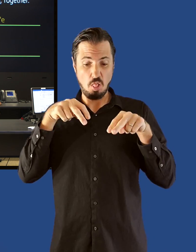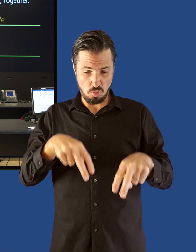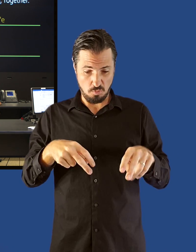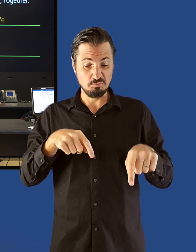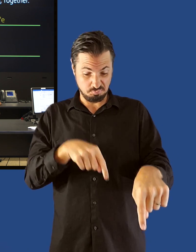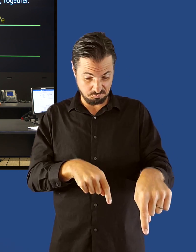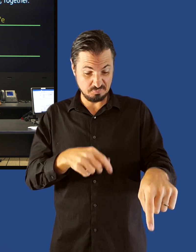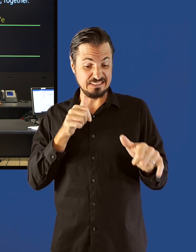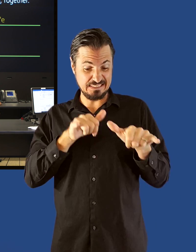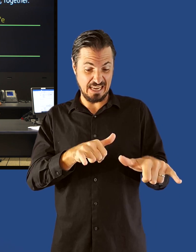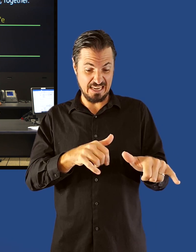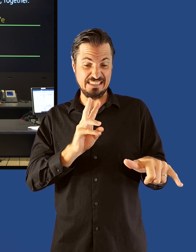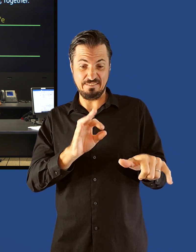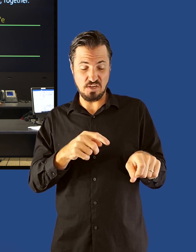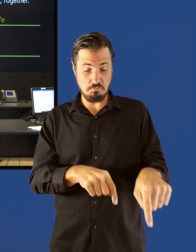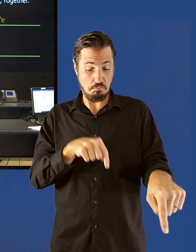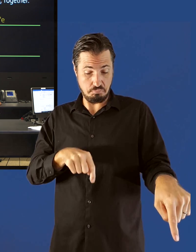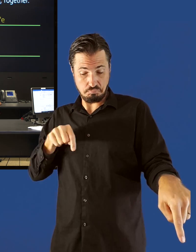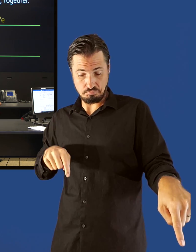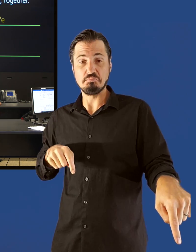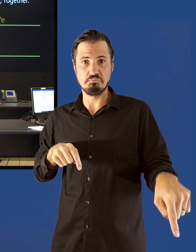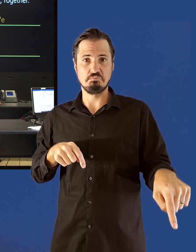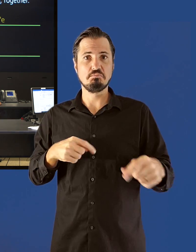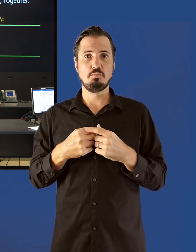We will continue to share updates as each Division reopens.